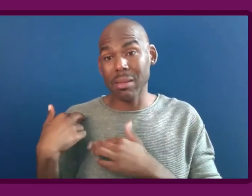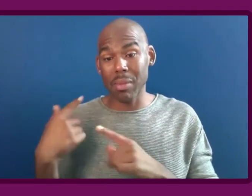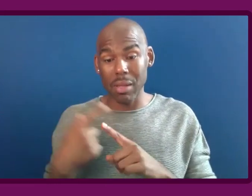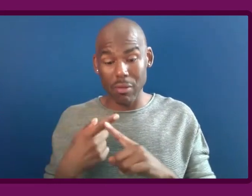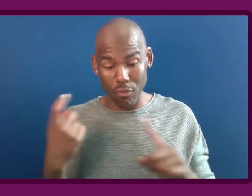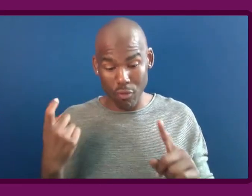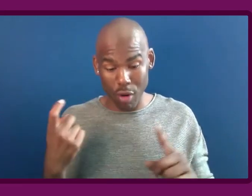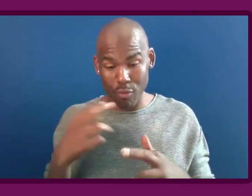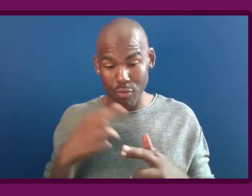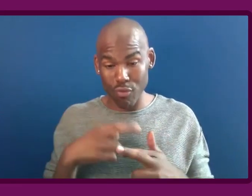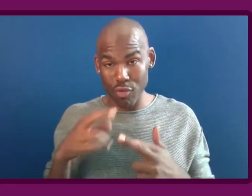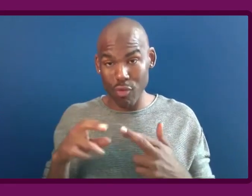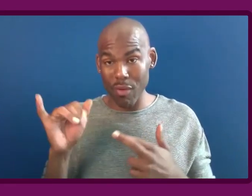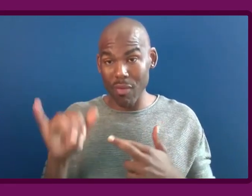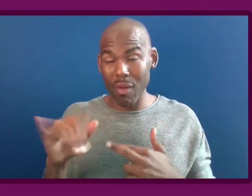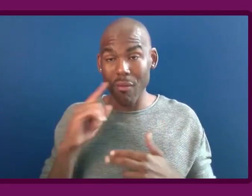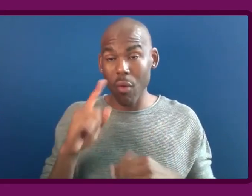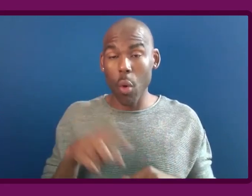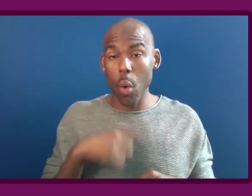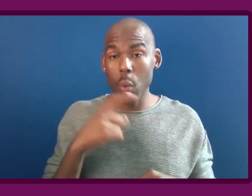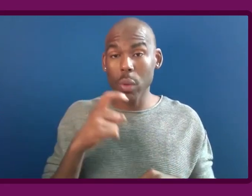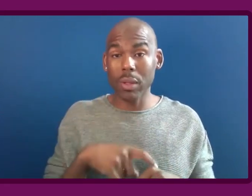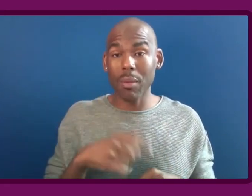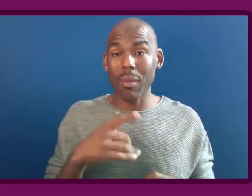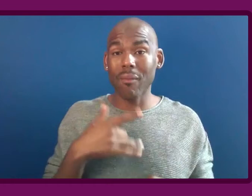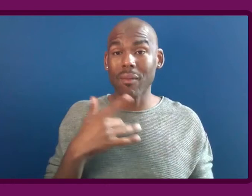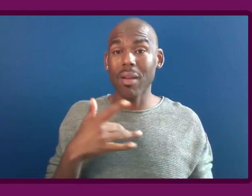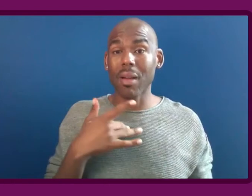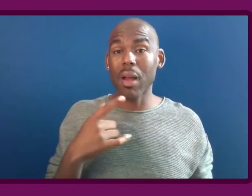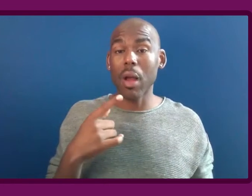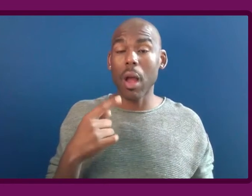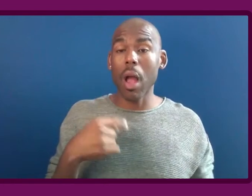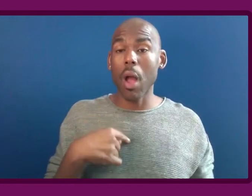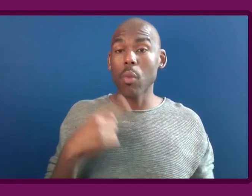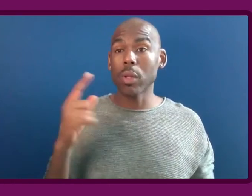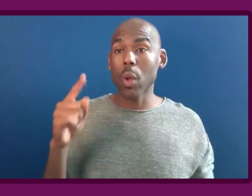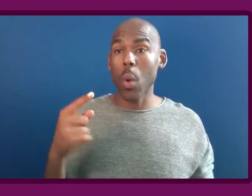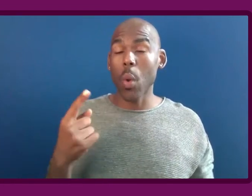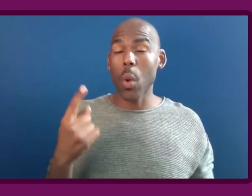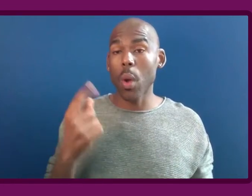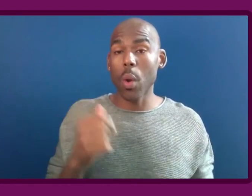tribes and understanding other experiences with disabilities, and other women with disabilities.